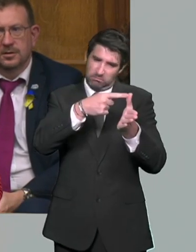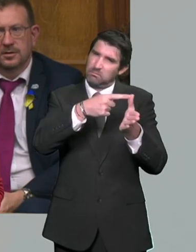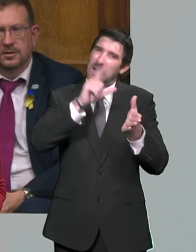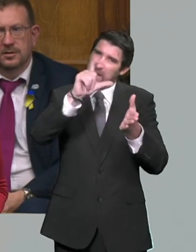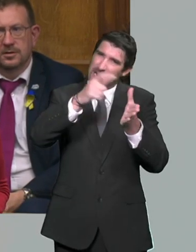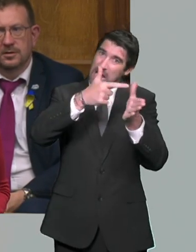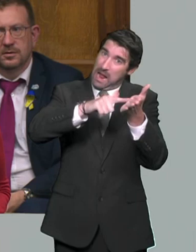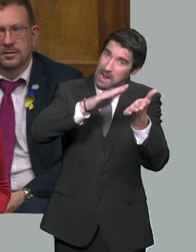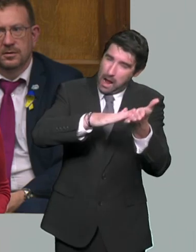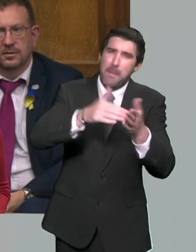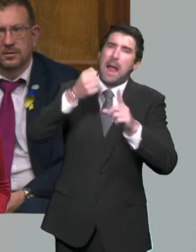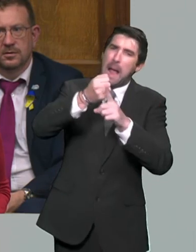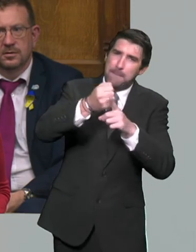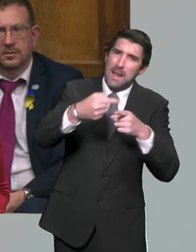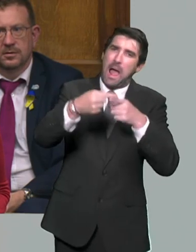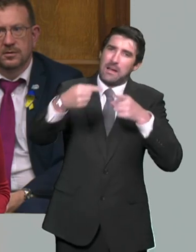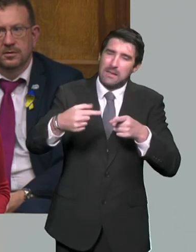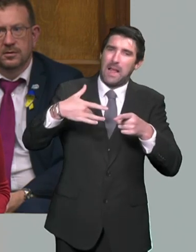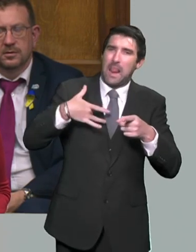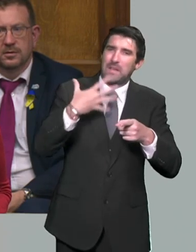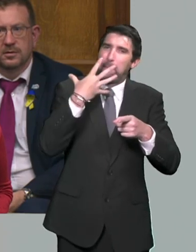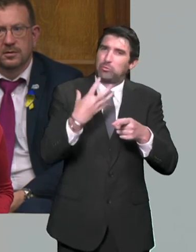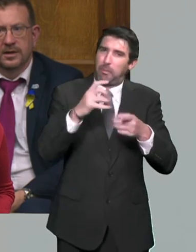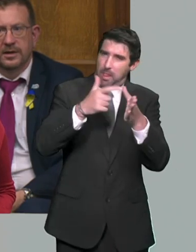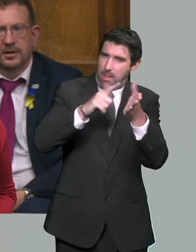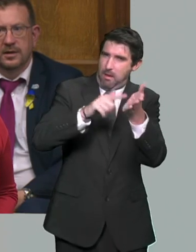in need of it to be able to access mental health counselling within a month and to end